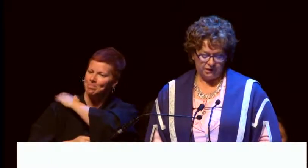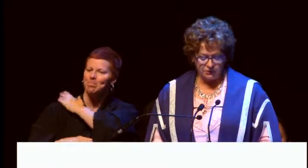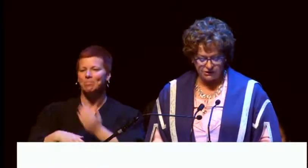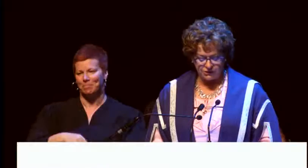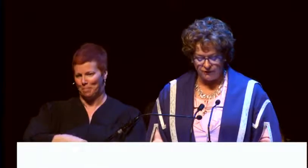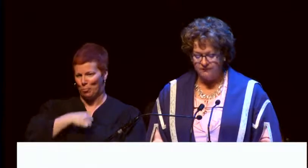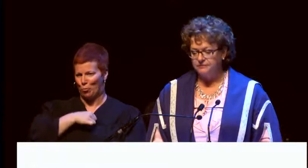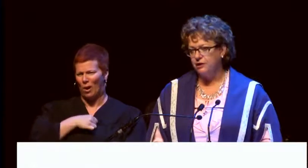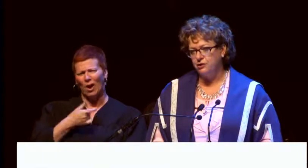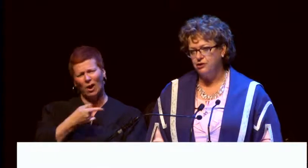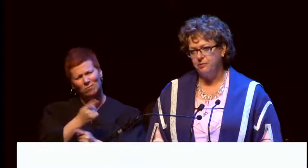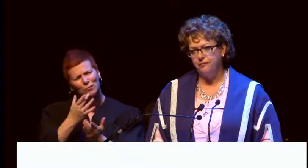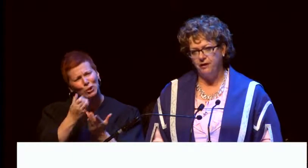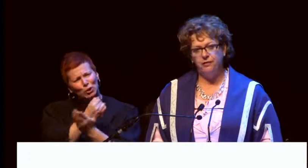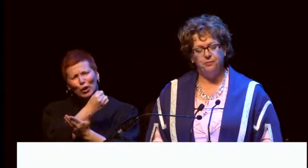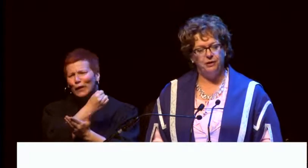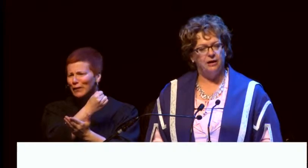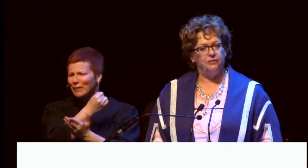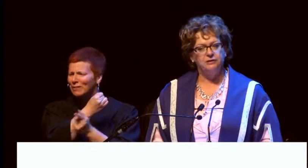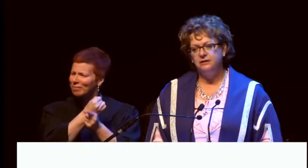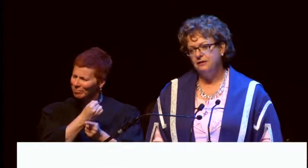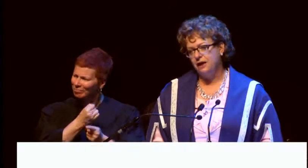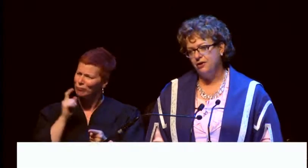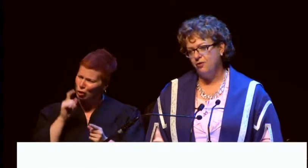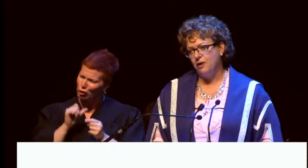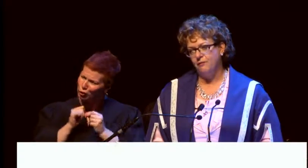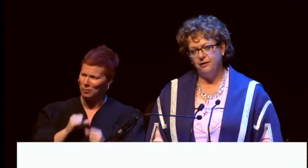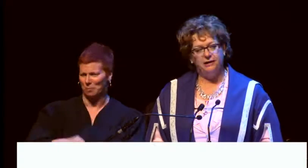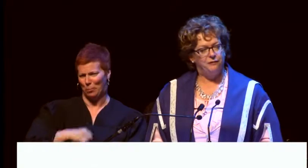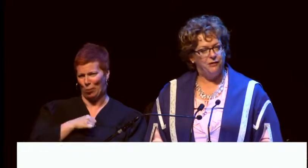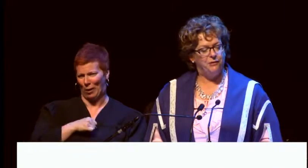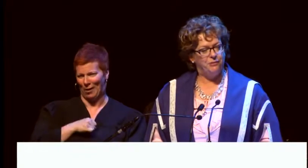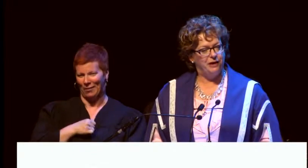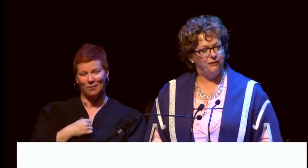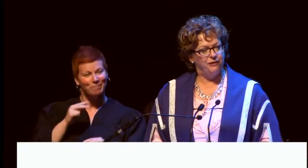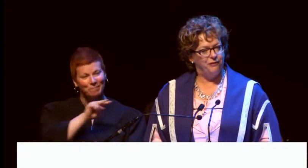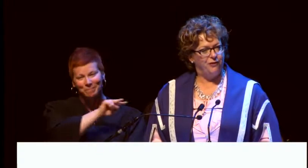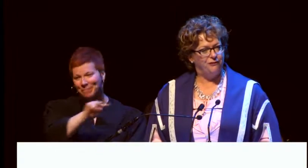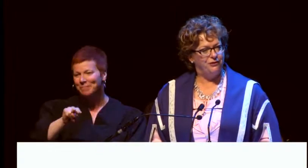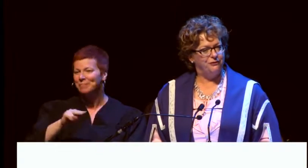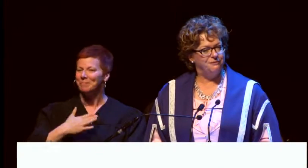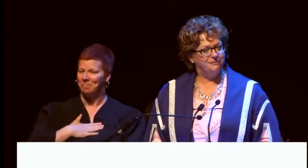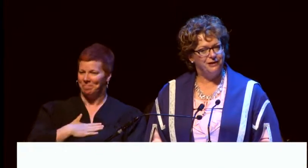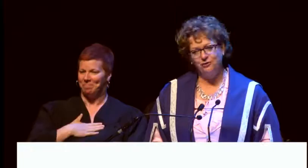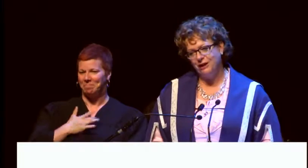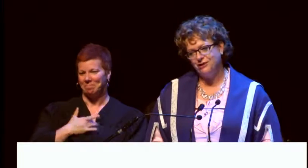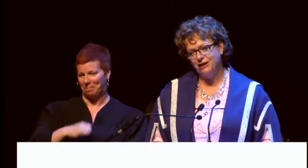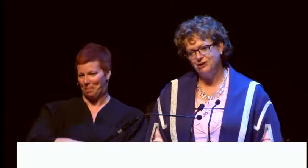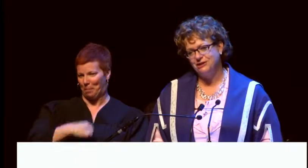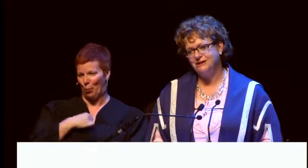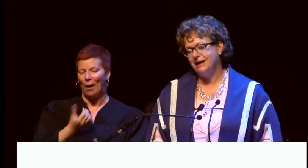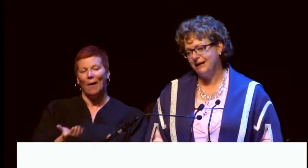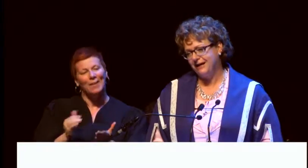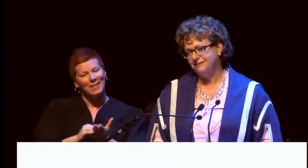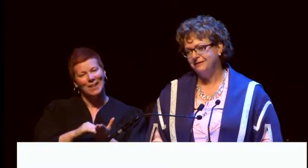YOU SHOULD BE VERY PROUD. I KNOW I'M FEELING VERY PROUD OF YOU. CONGRATULATIONS AND BEST OF LUCK!